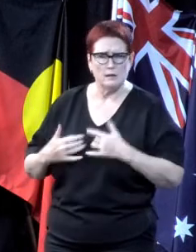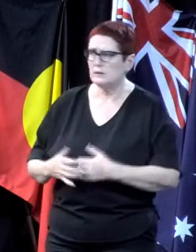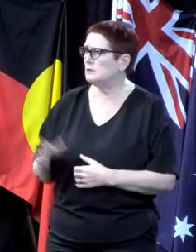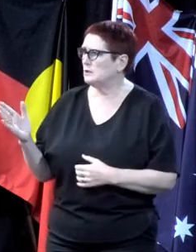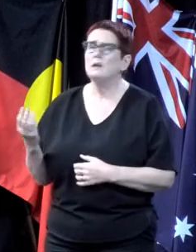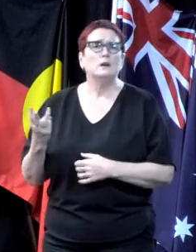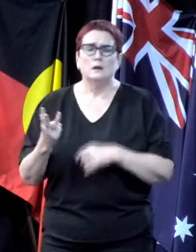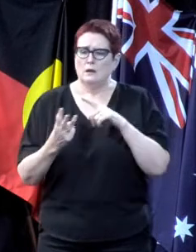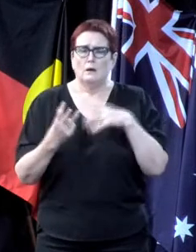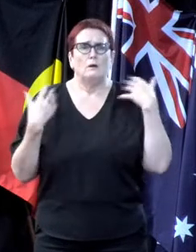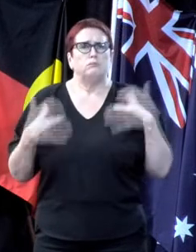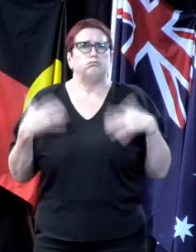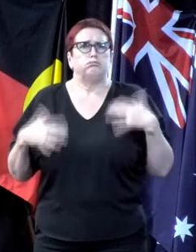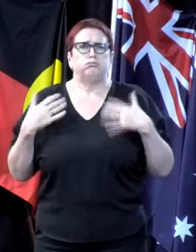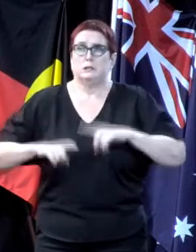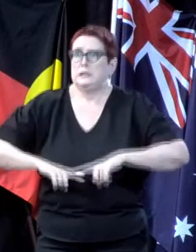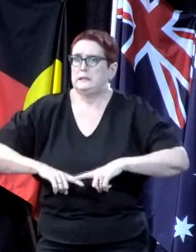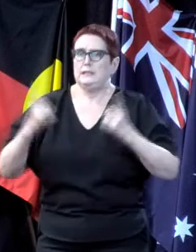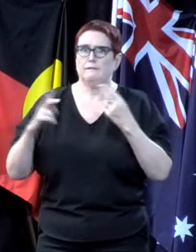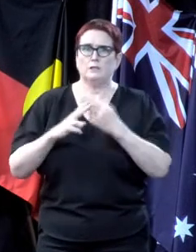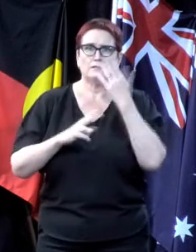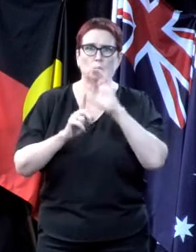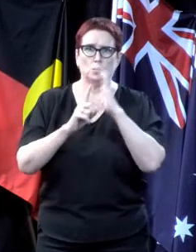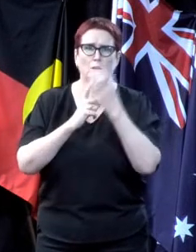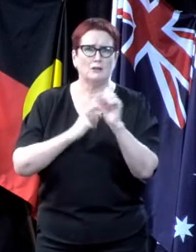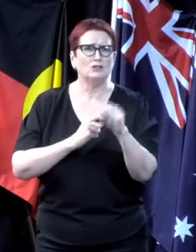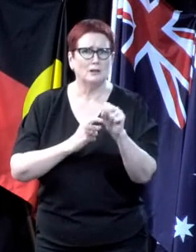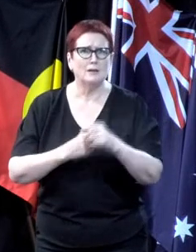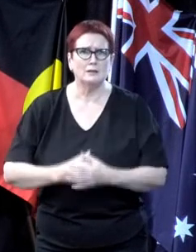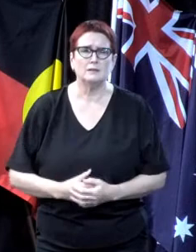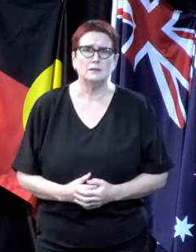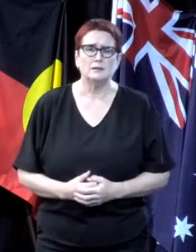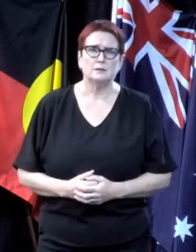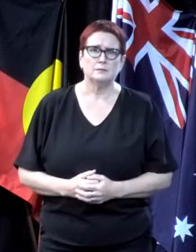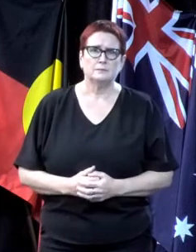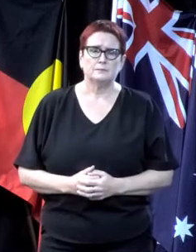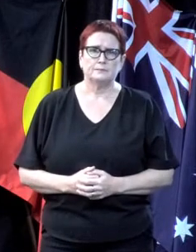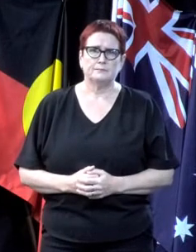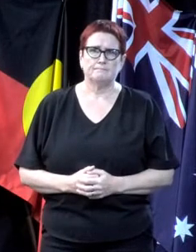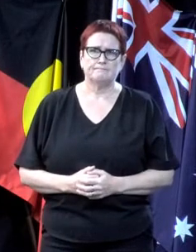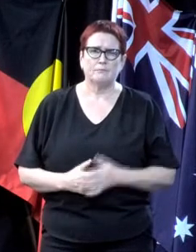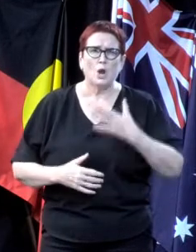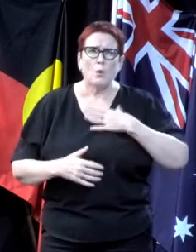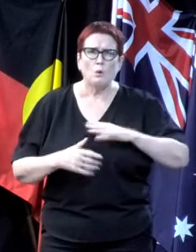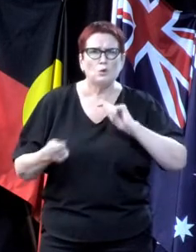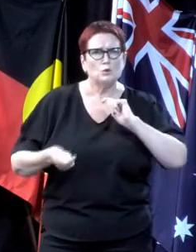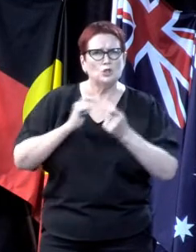culture, and that’s what we’re talking about. We’re talking about developing and changing school culture, that it’s about